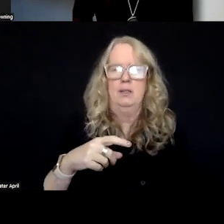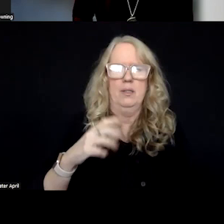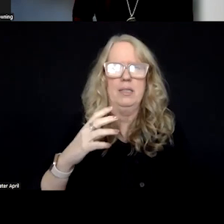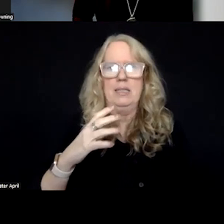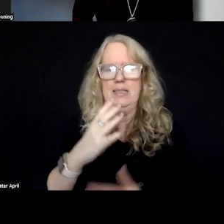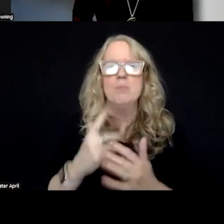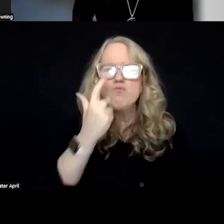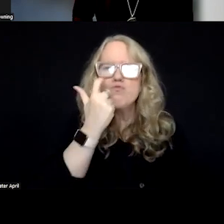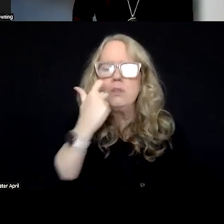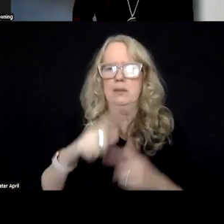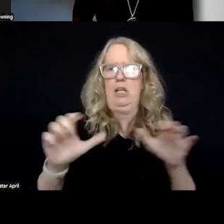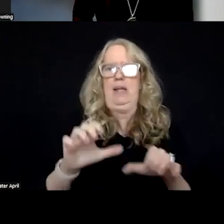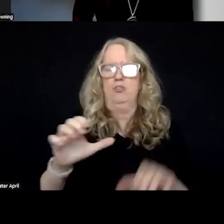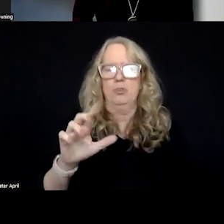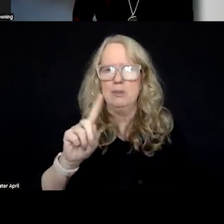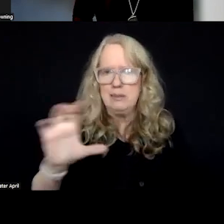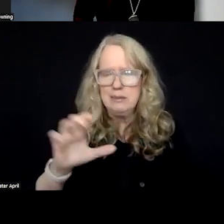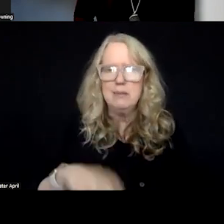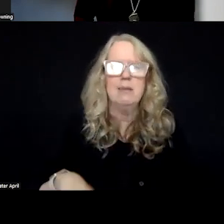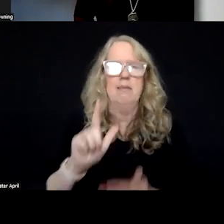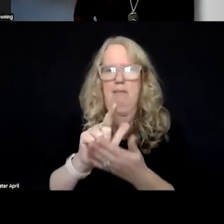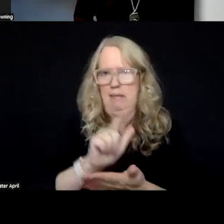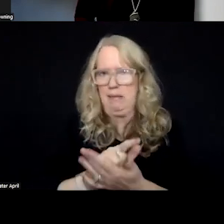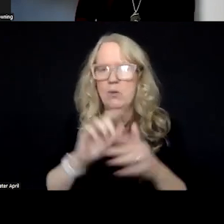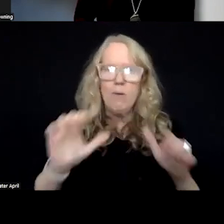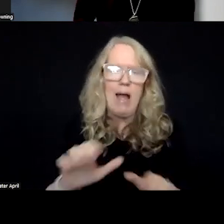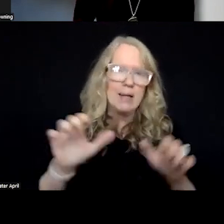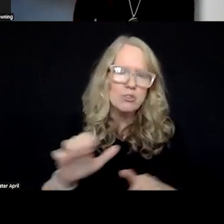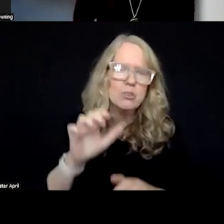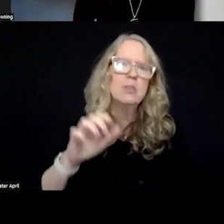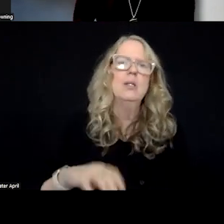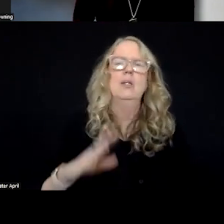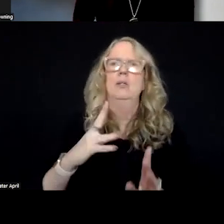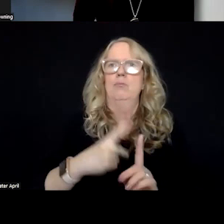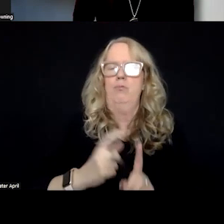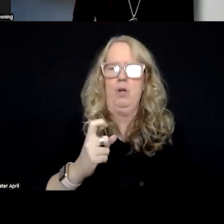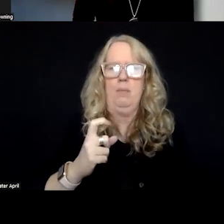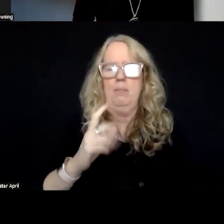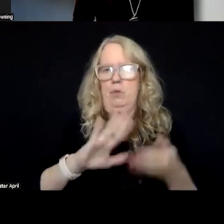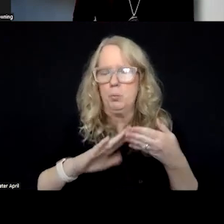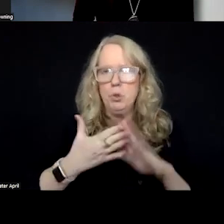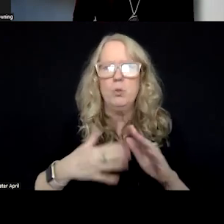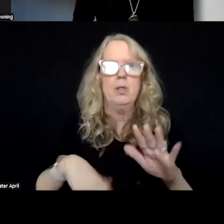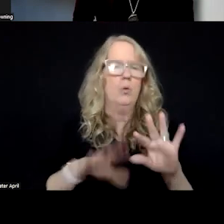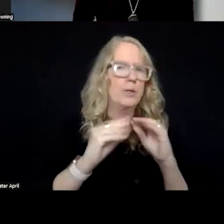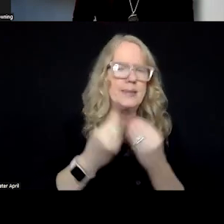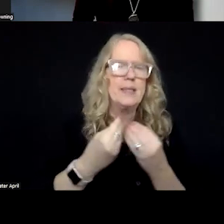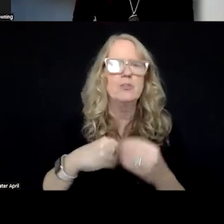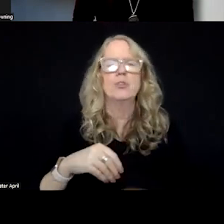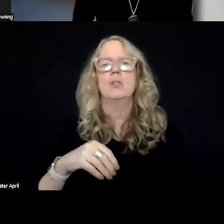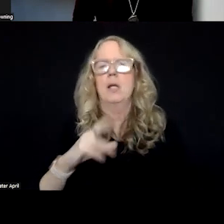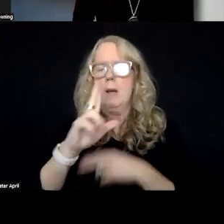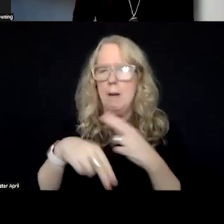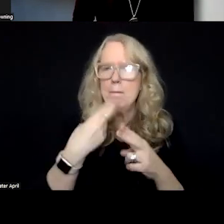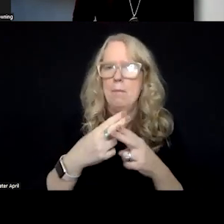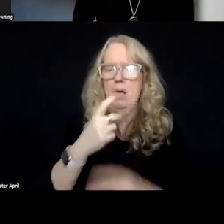ACTION IN DC FROM COMMUNITY ORGANIZATIONS ABOUT POLICE RESPONSE